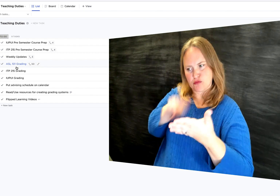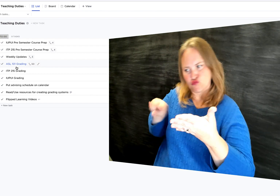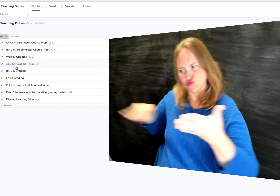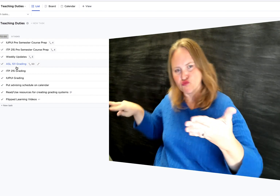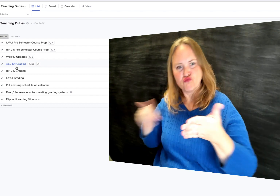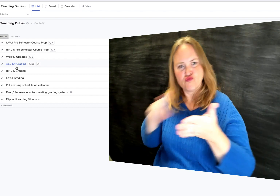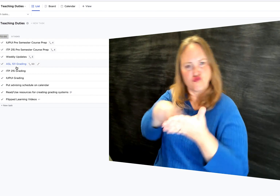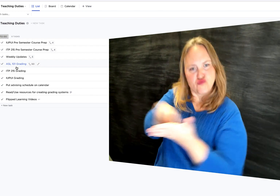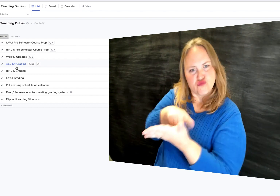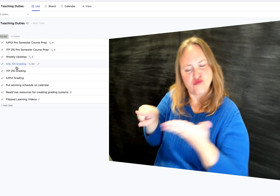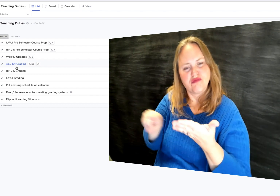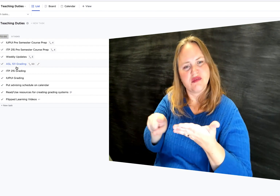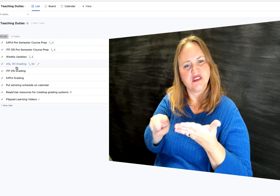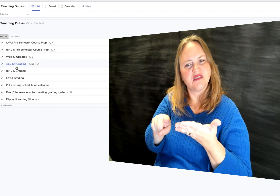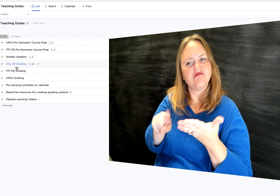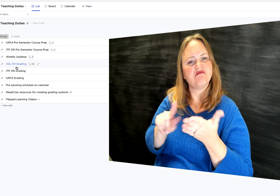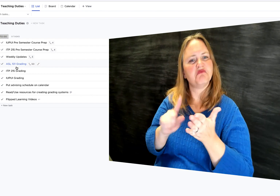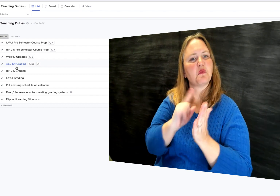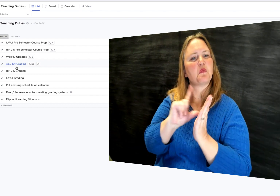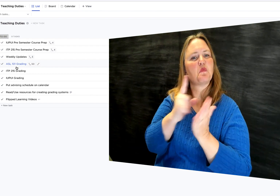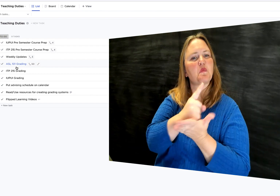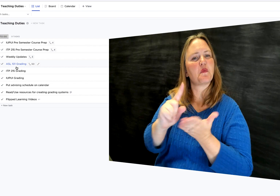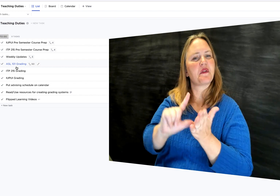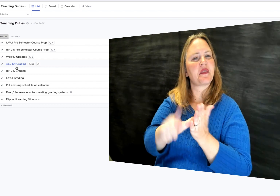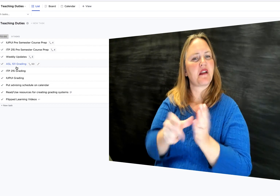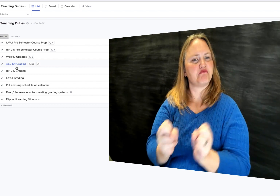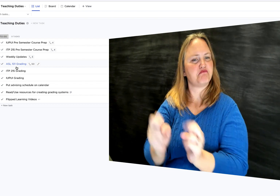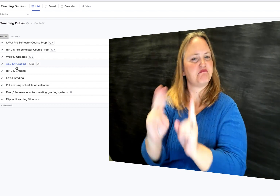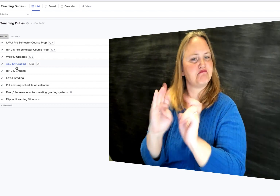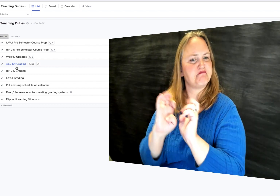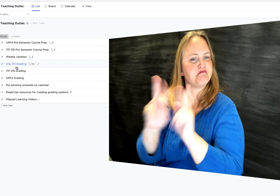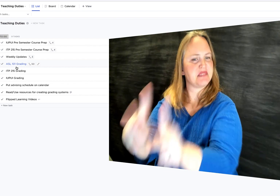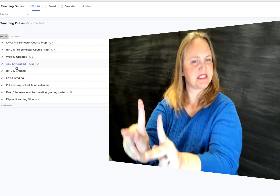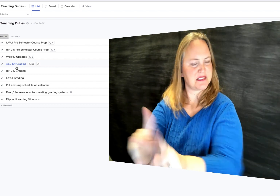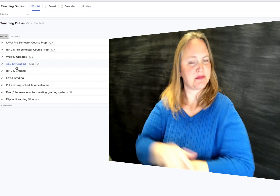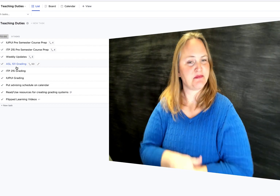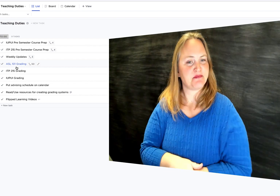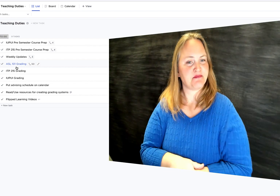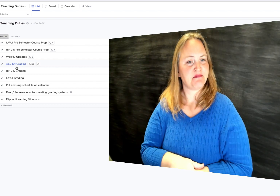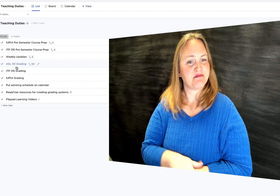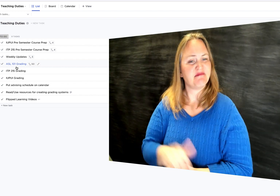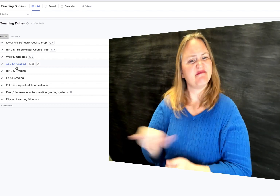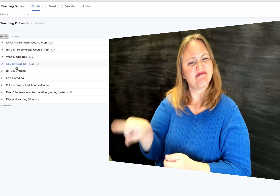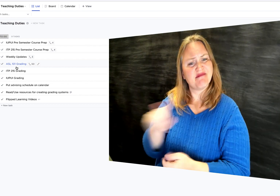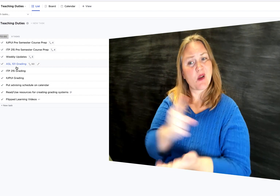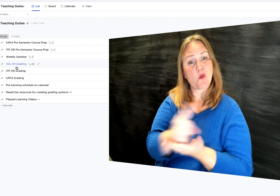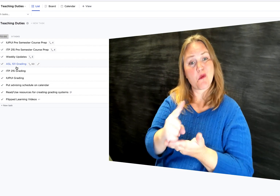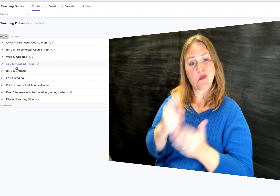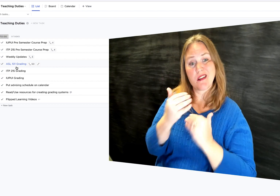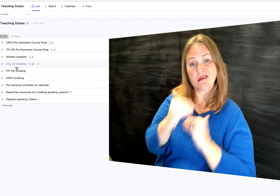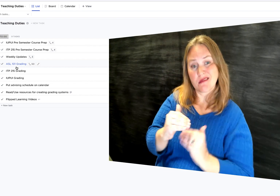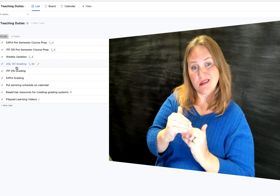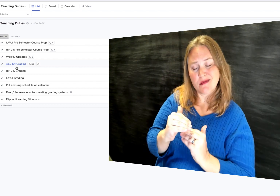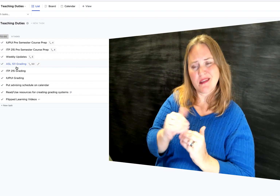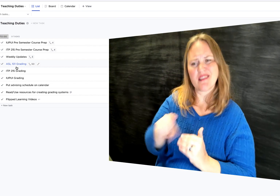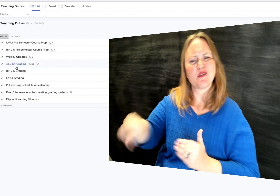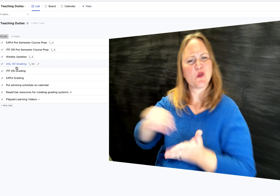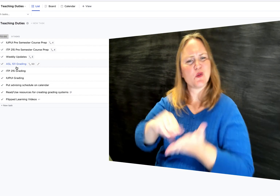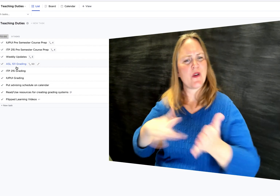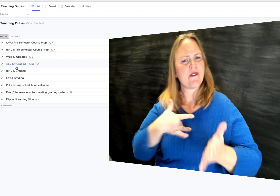it helps the students feel like I'm knowledgeable about their skills and where they are. It provides them quick feedback